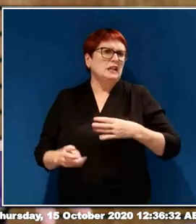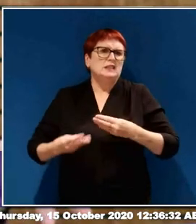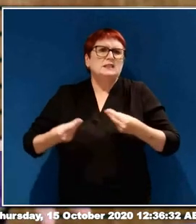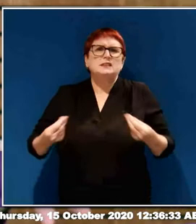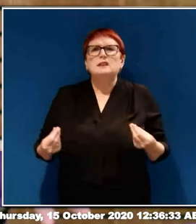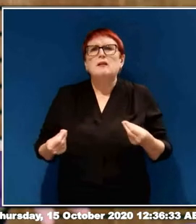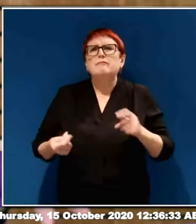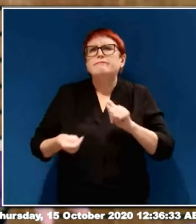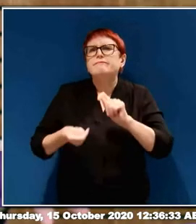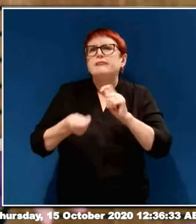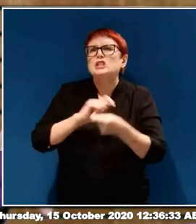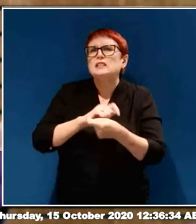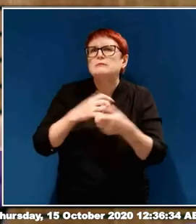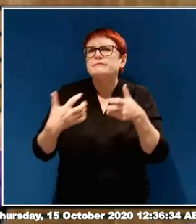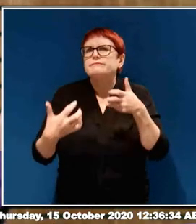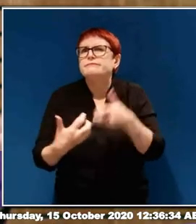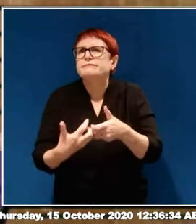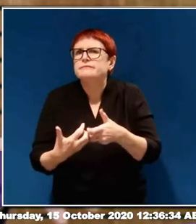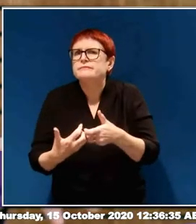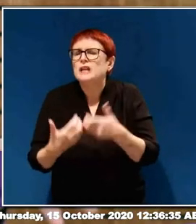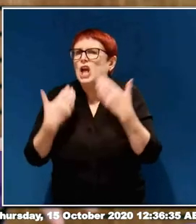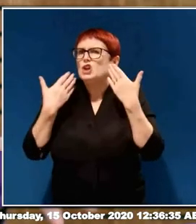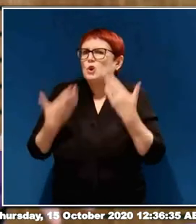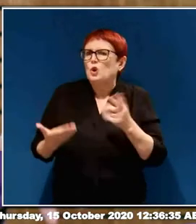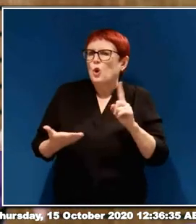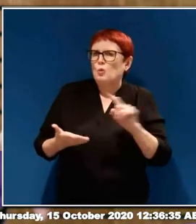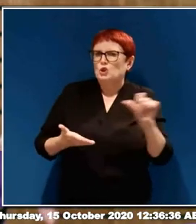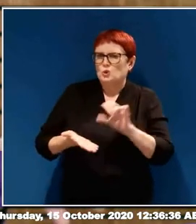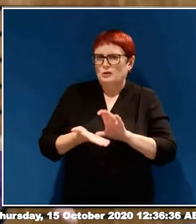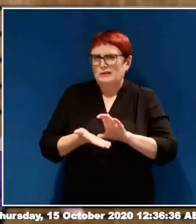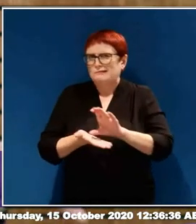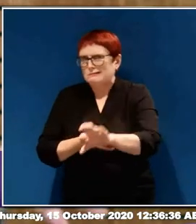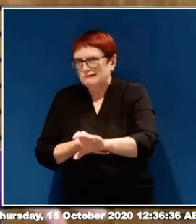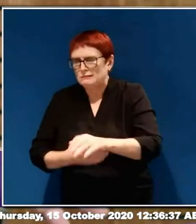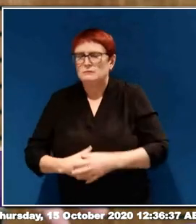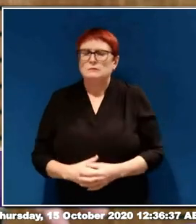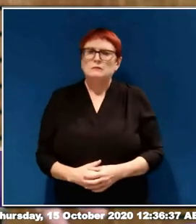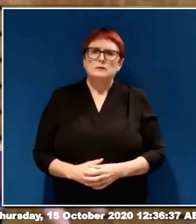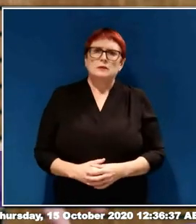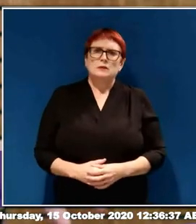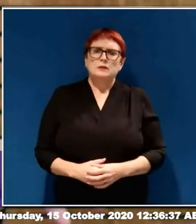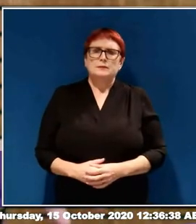sure what is needed but they're pretty sure it's not just a teacher's aide,